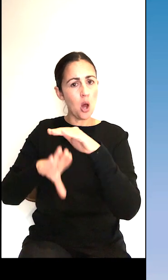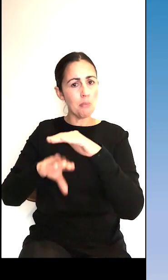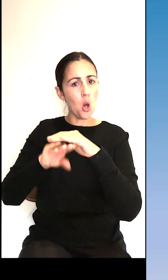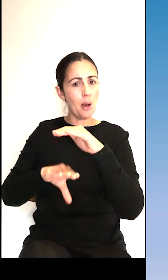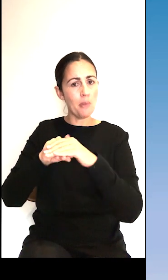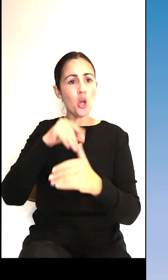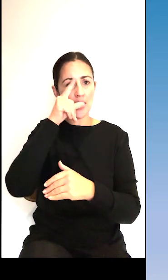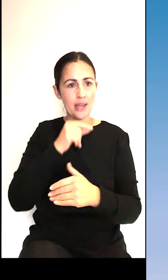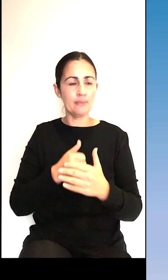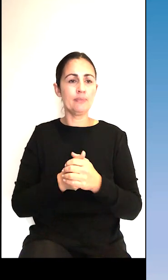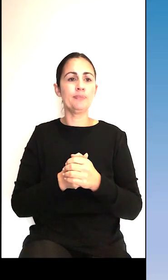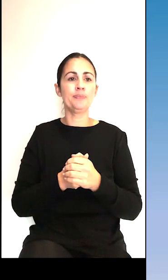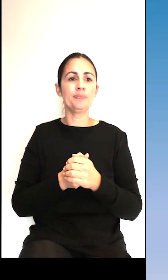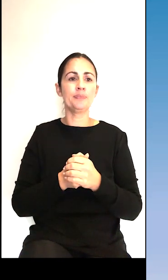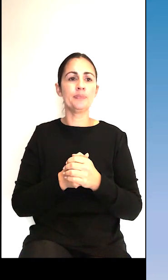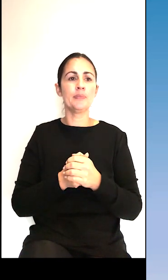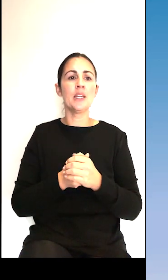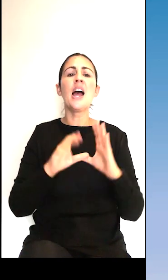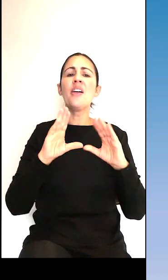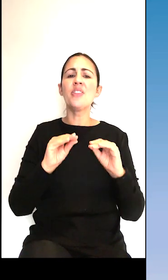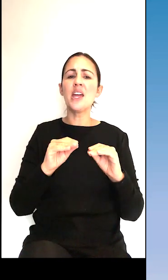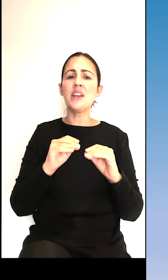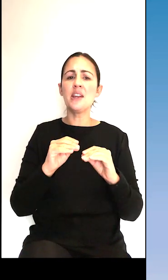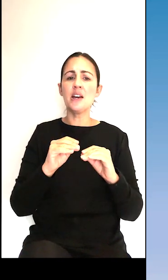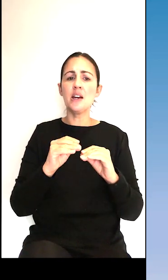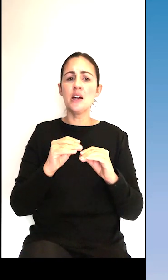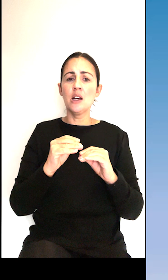And then step 8 really is to just add those custodian details and make sure